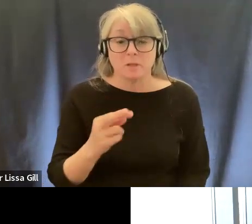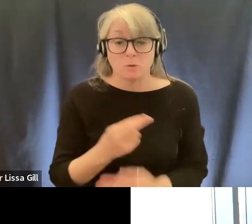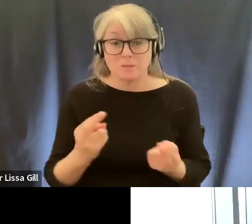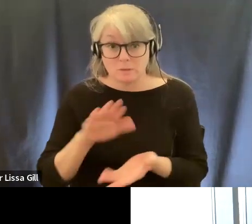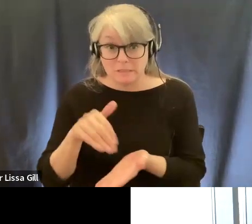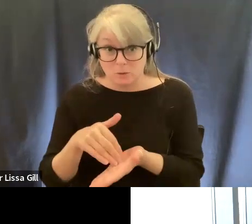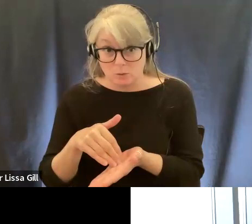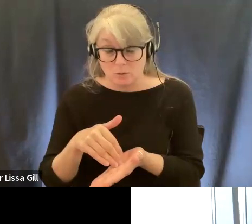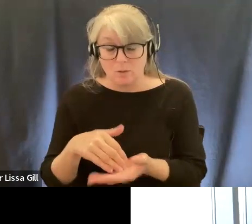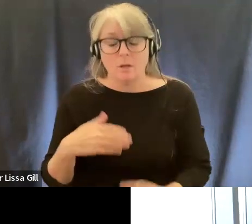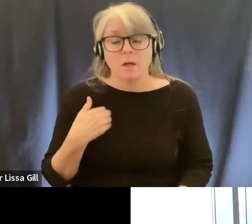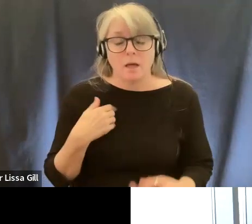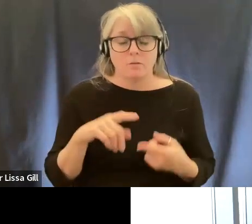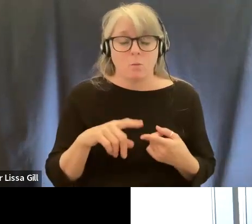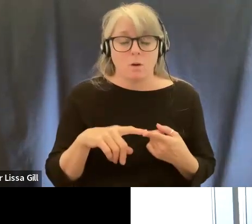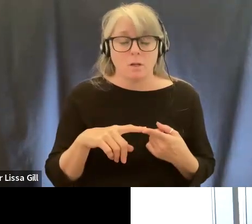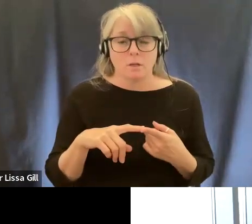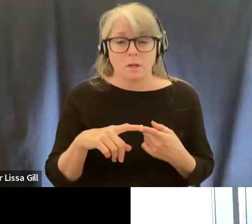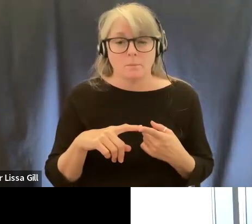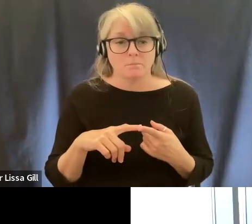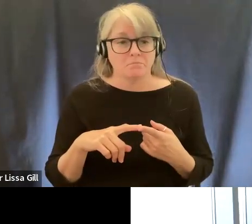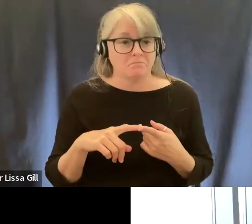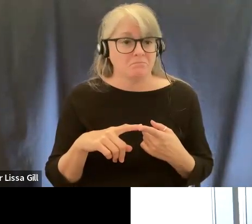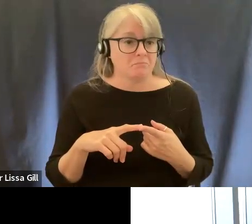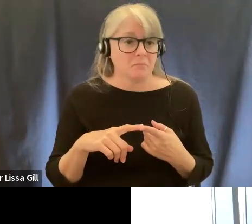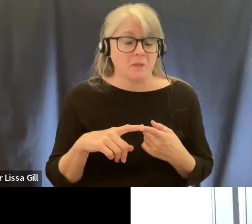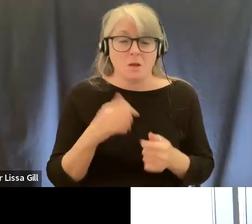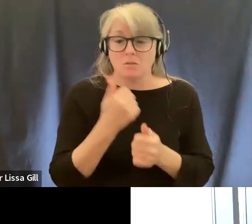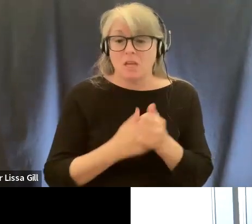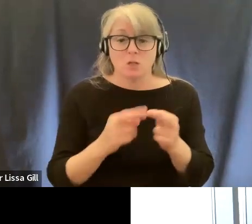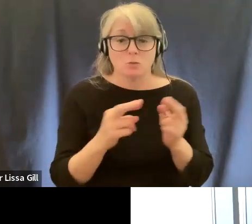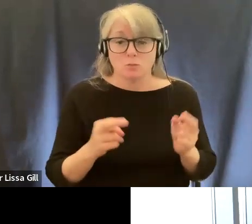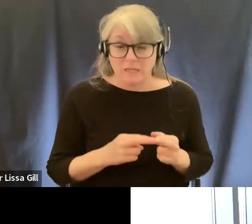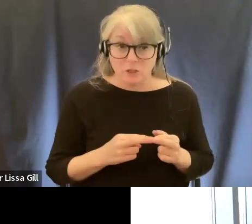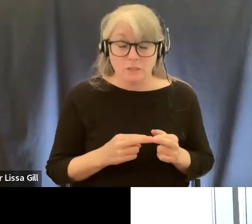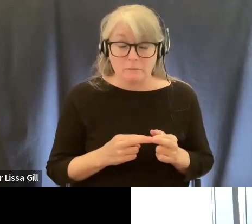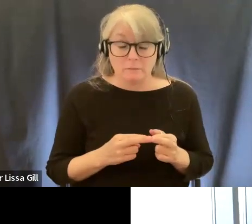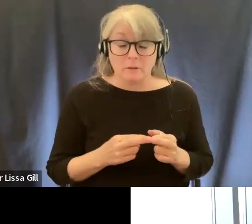We have one in different regions throughout the state. So we have 8 of those regions. If you call the toll free number, say it in just a minute, I'll give you the number.